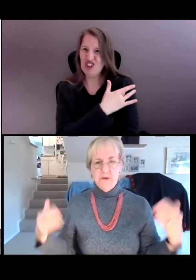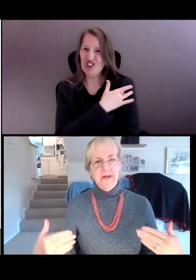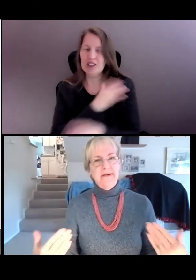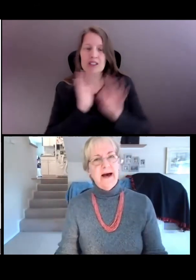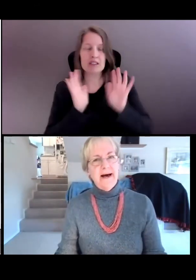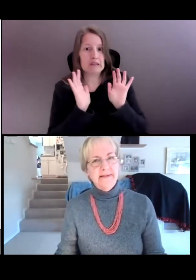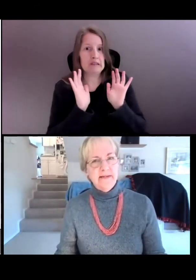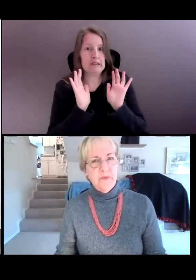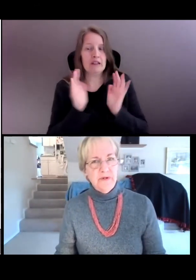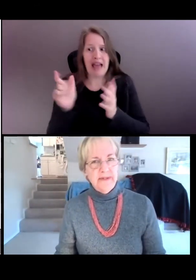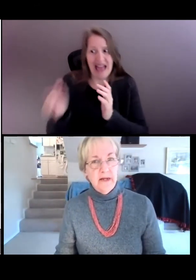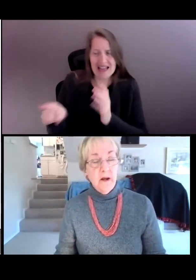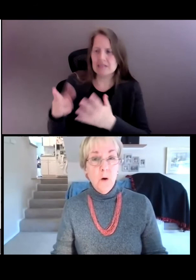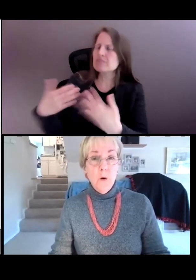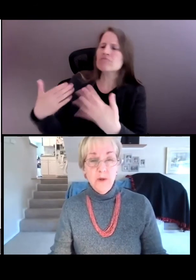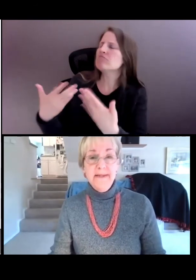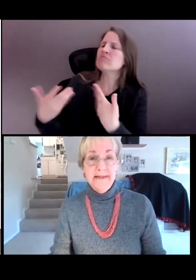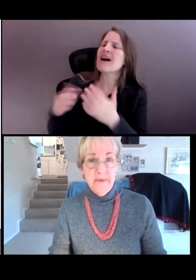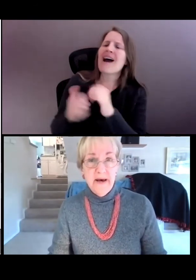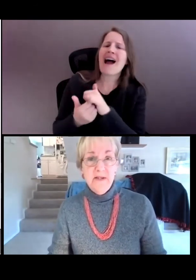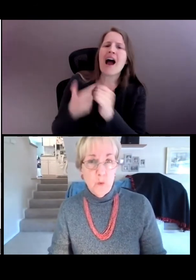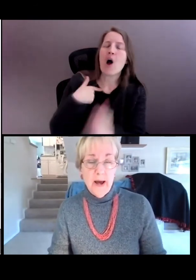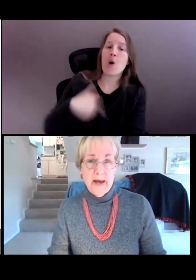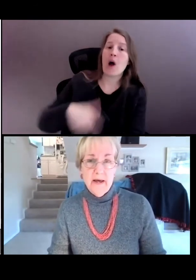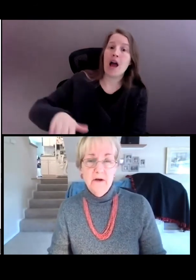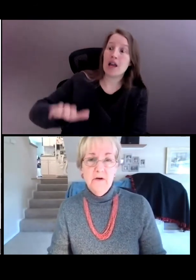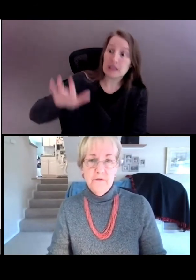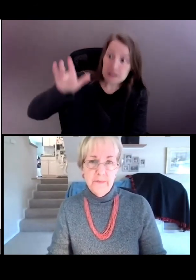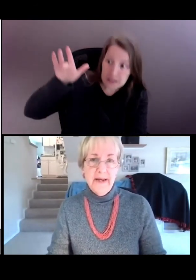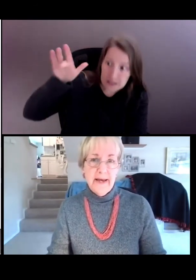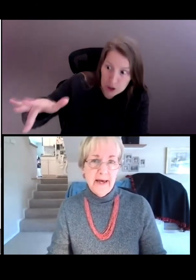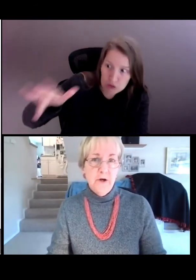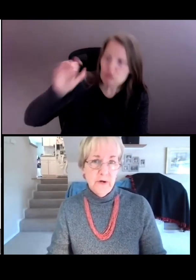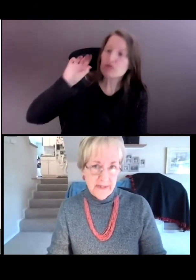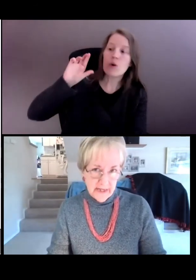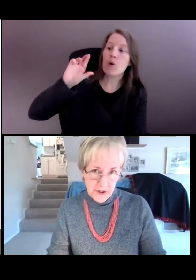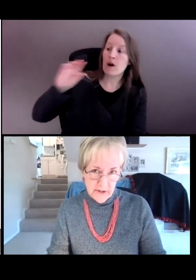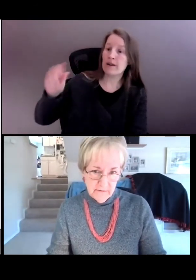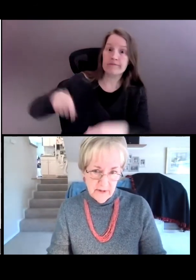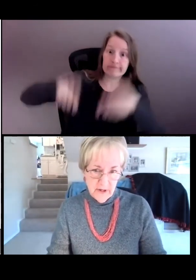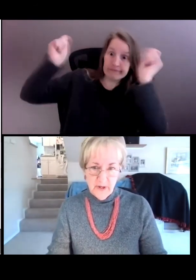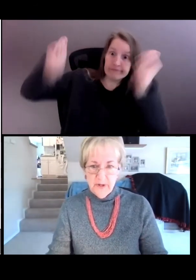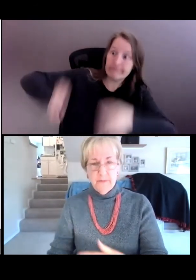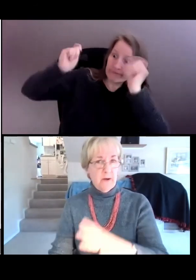You need to ask the person: What is the best way for me to get your attention You might